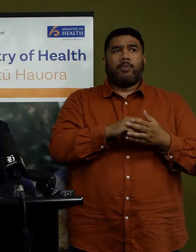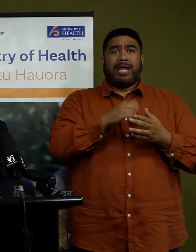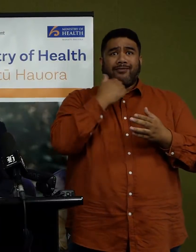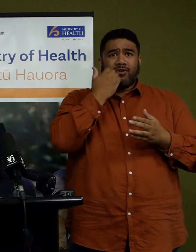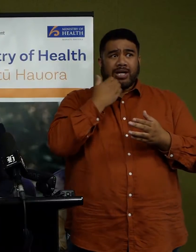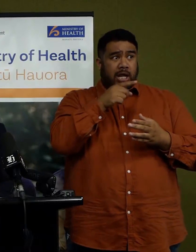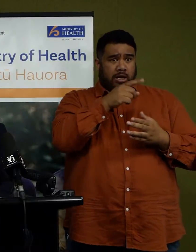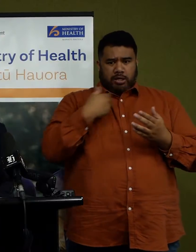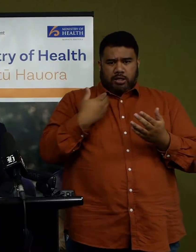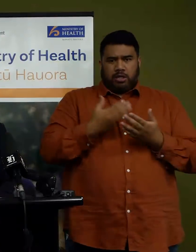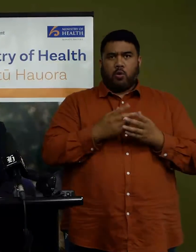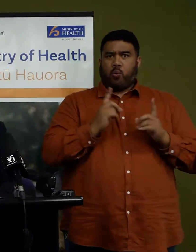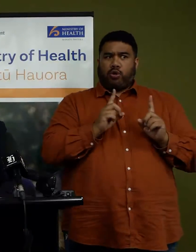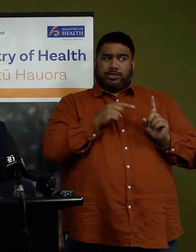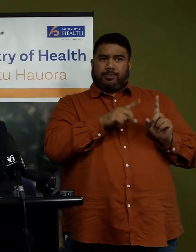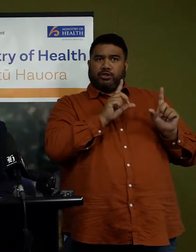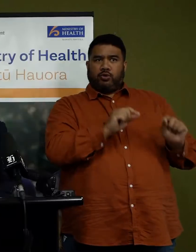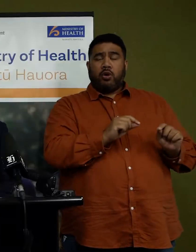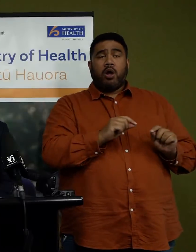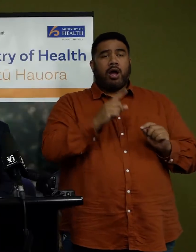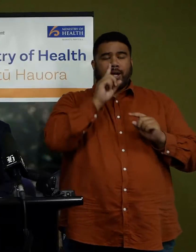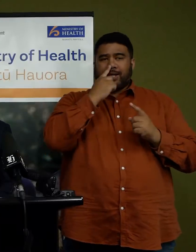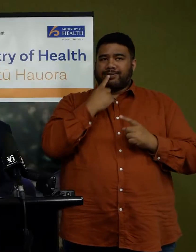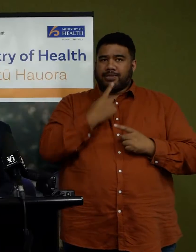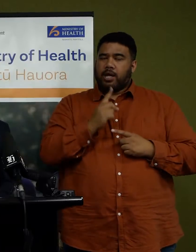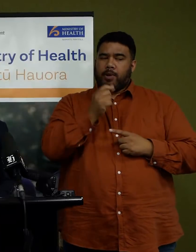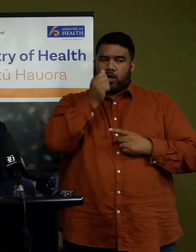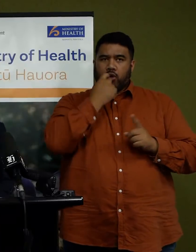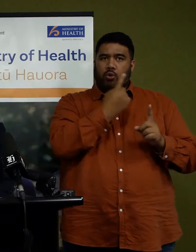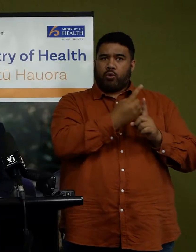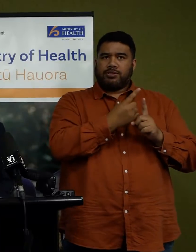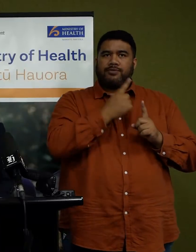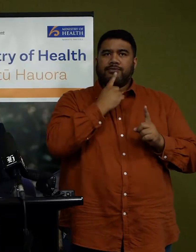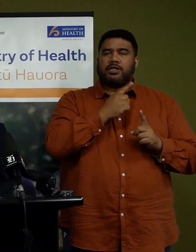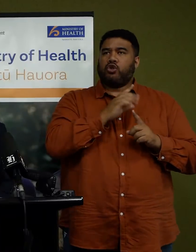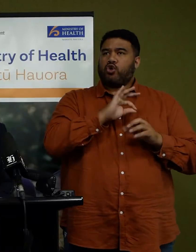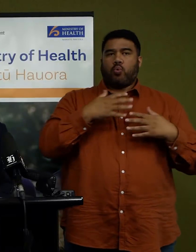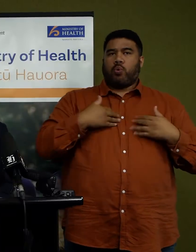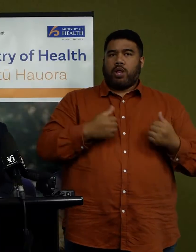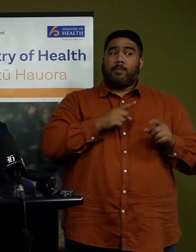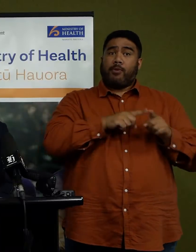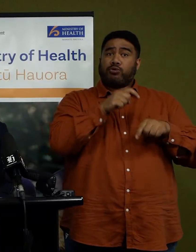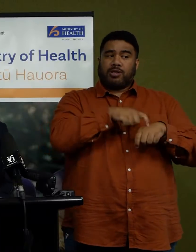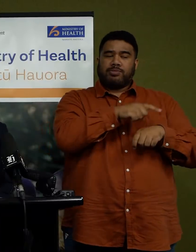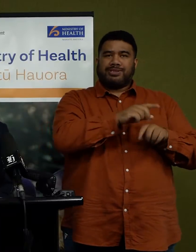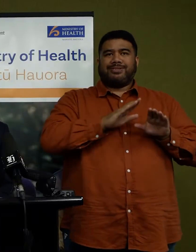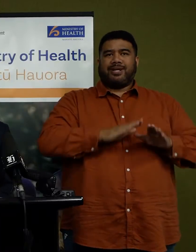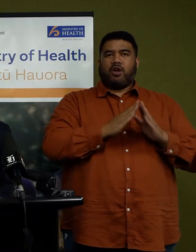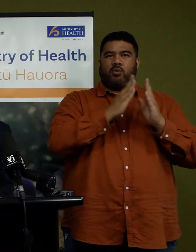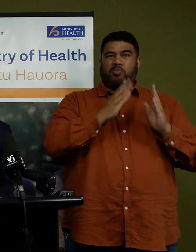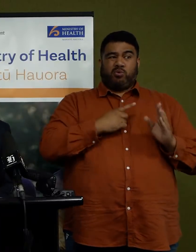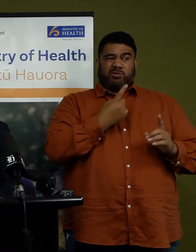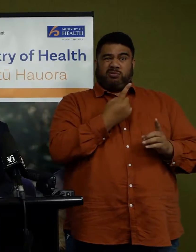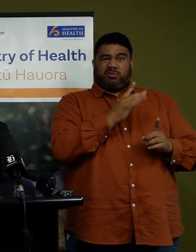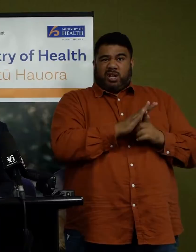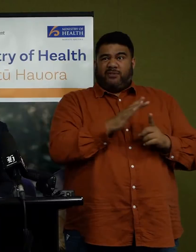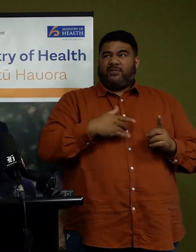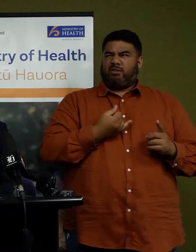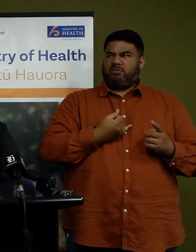What I can say is that she has been feeling unwell and has been largely at home and because she has been feeling unwell.